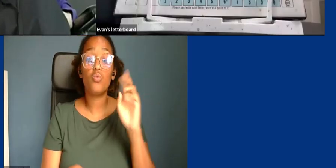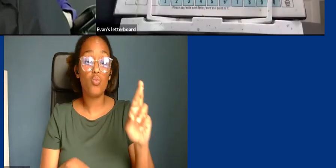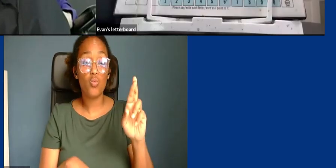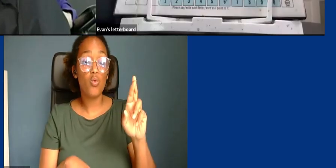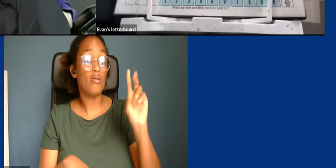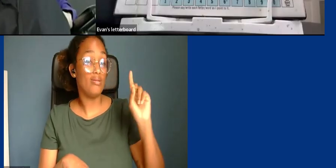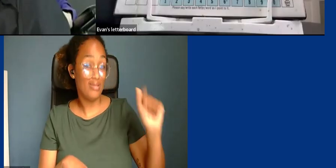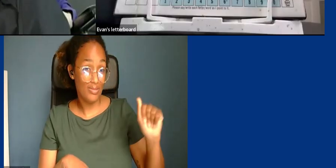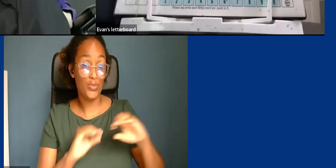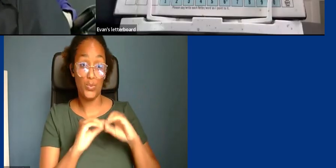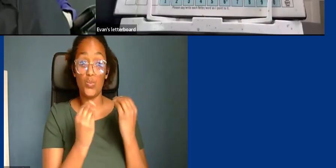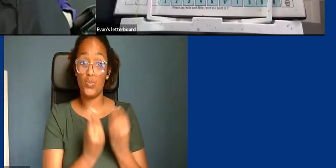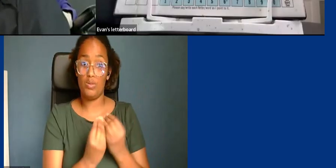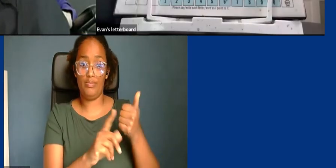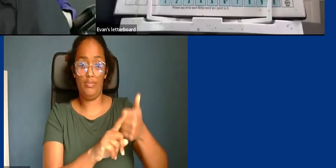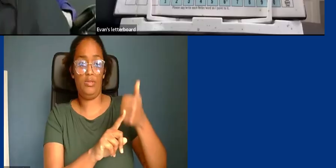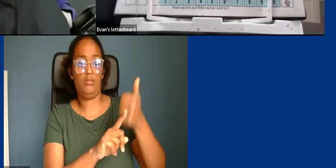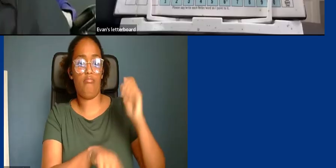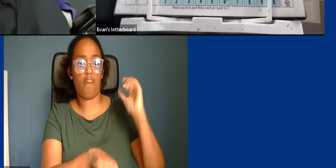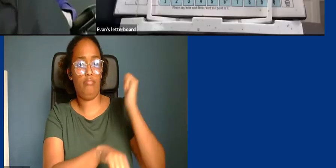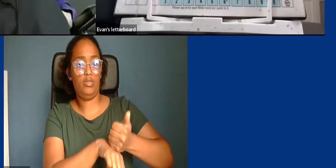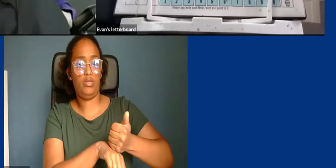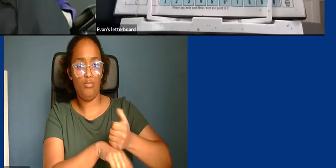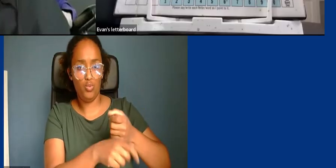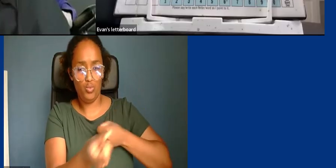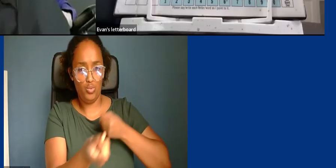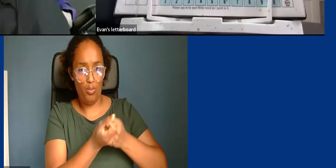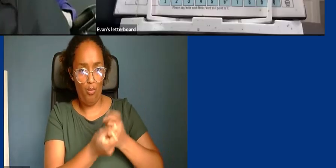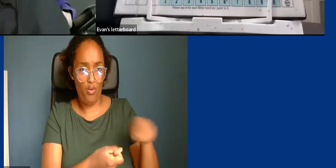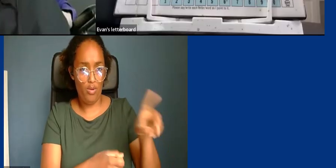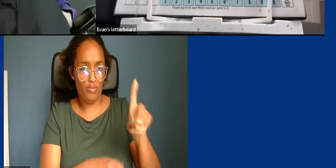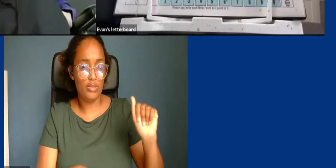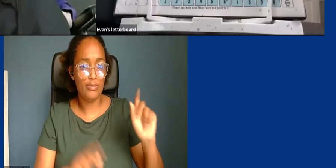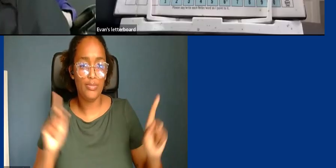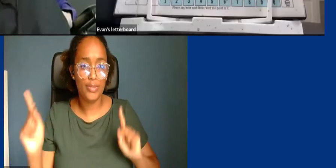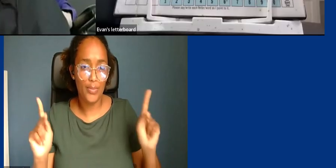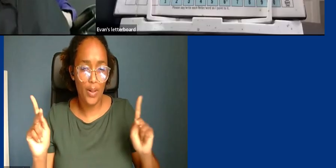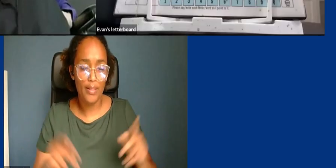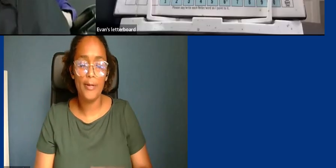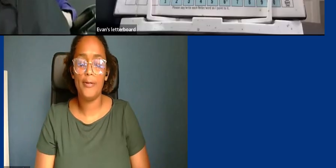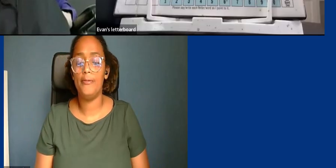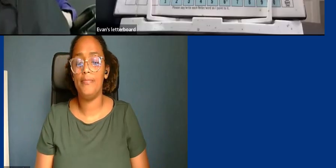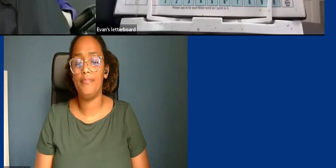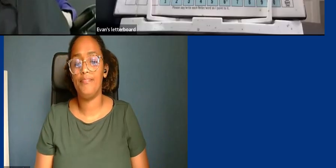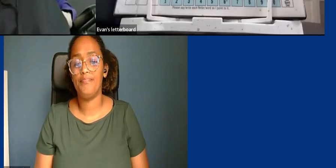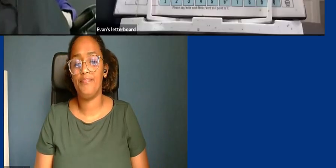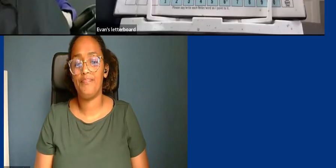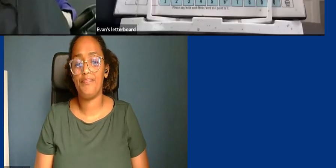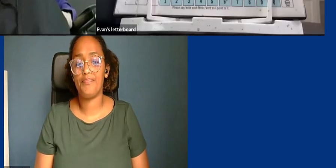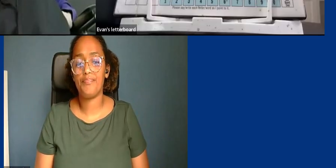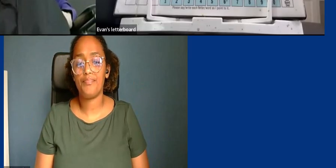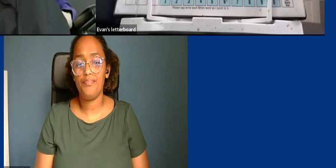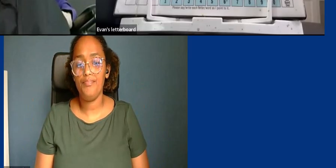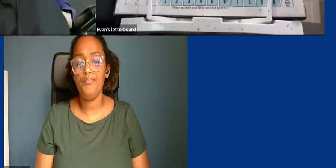set up to assist the disabled the artist ann abbott